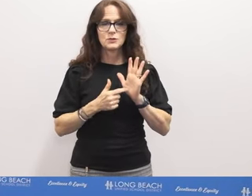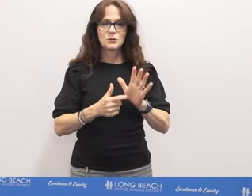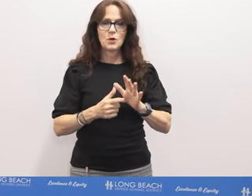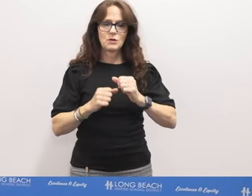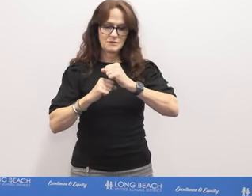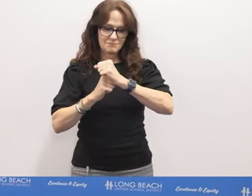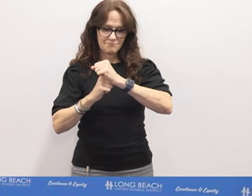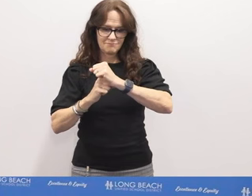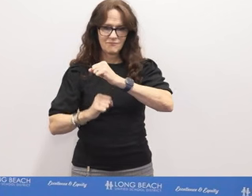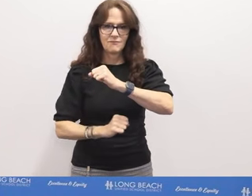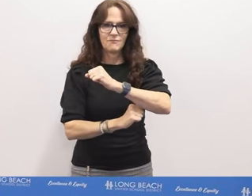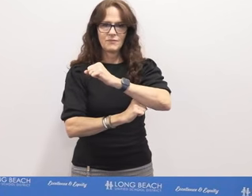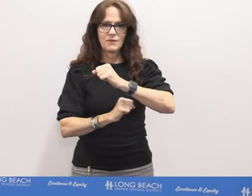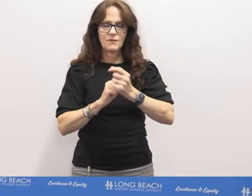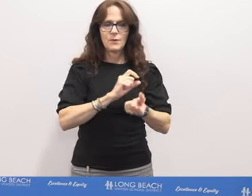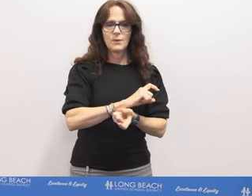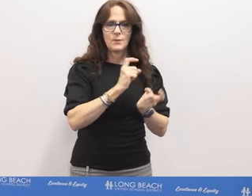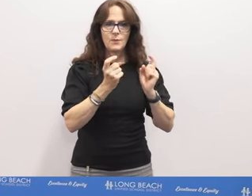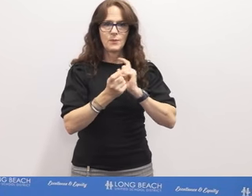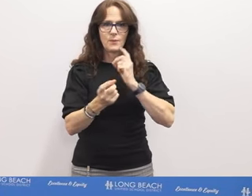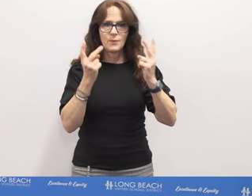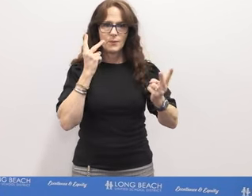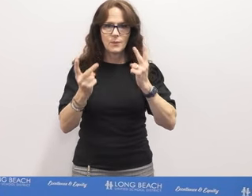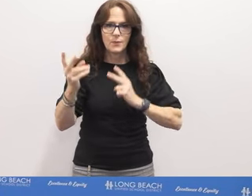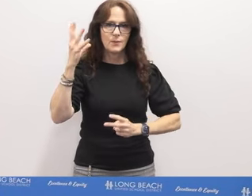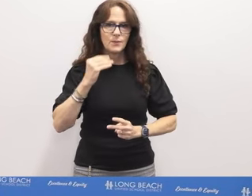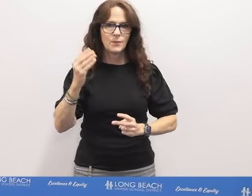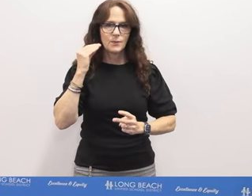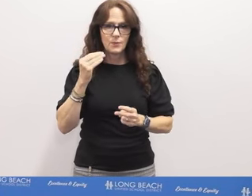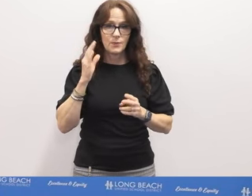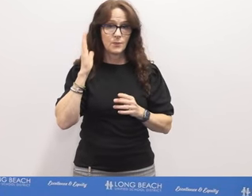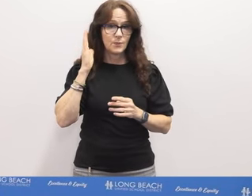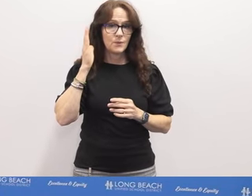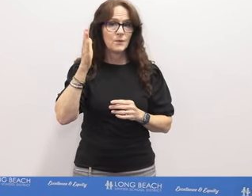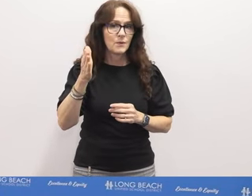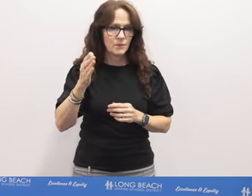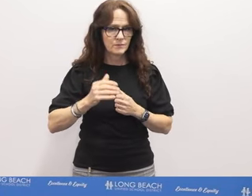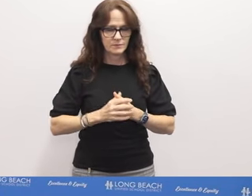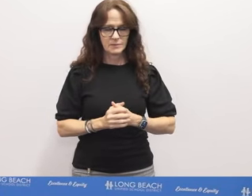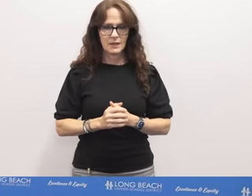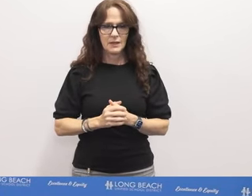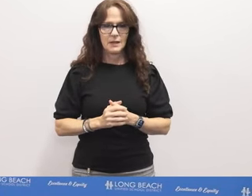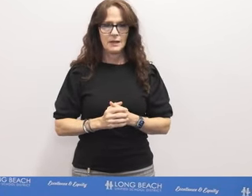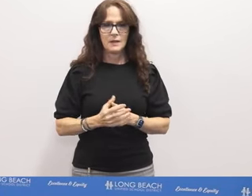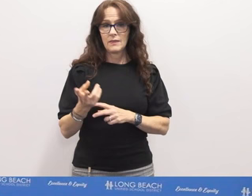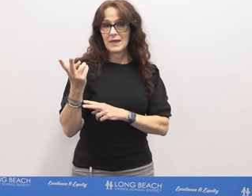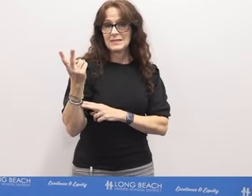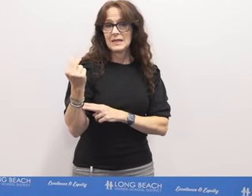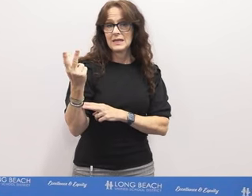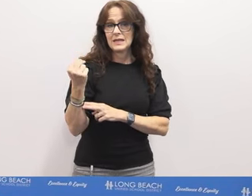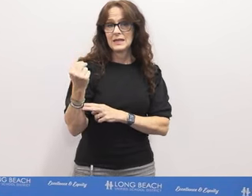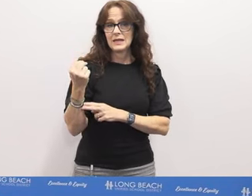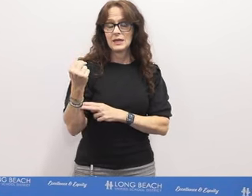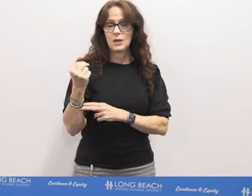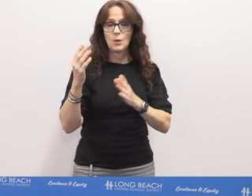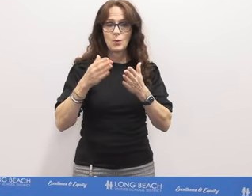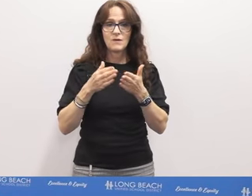for the transformation that we're looking to experience in the near future. The past two years, we've opened up our school